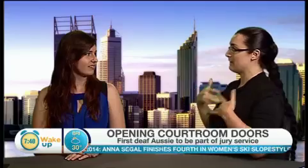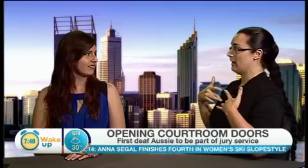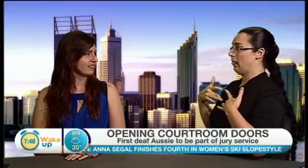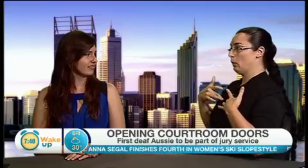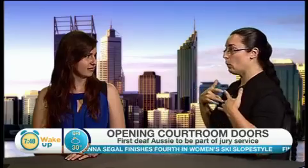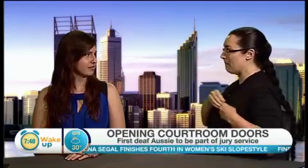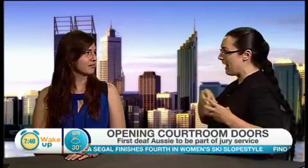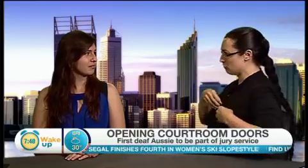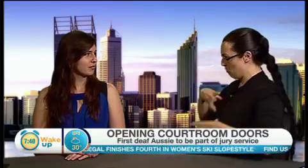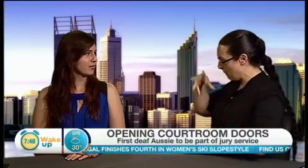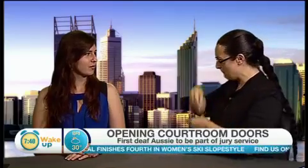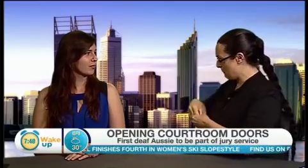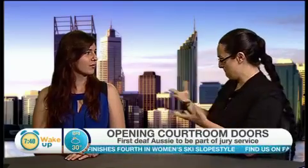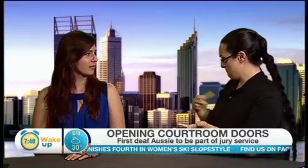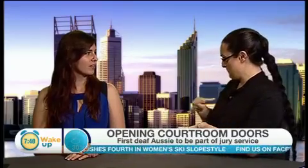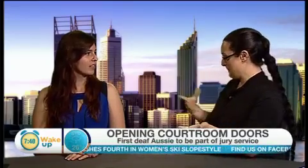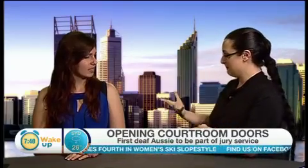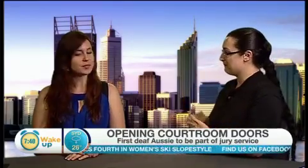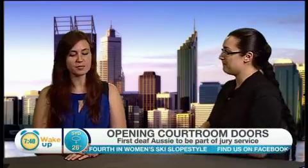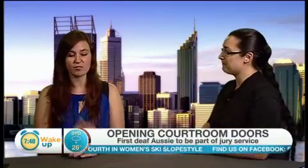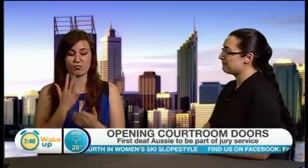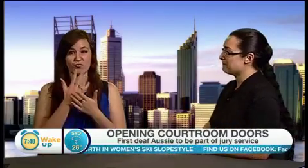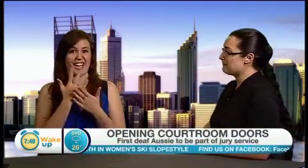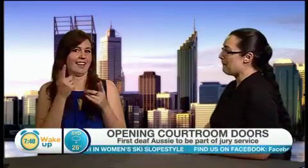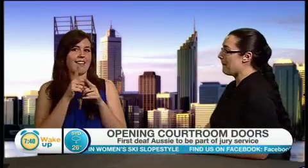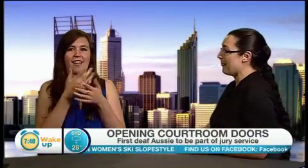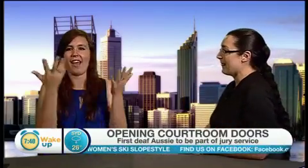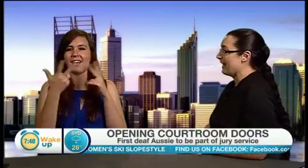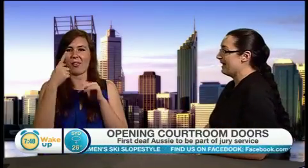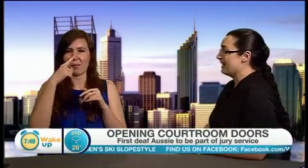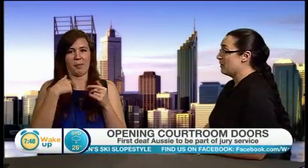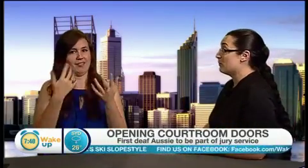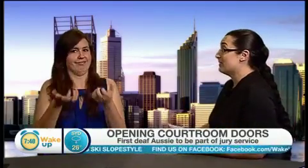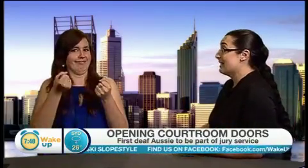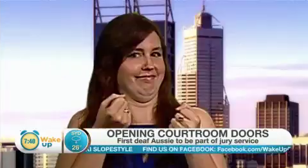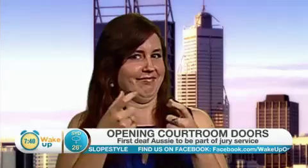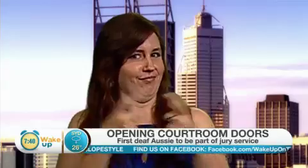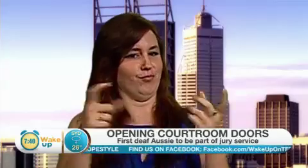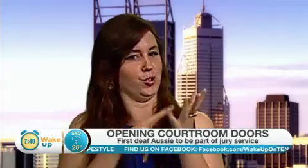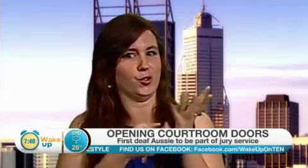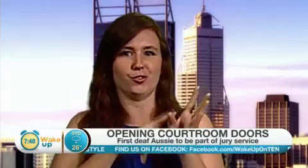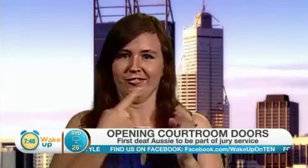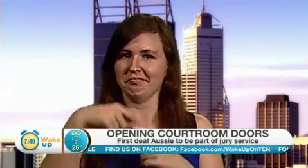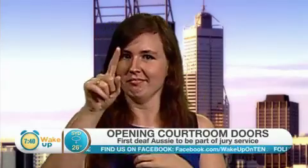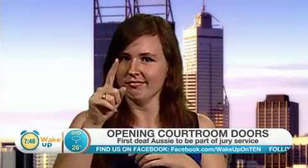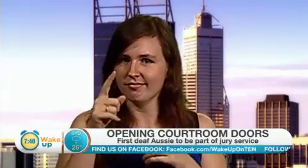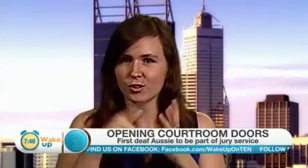involved in this? Well really, like any other person who receives the